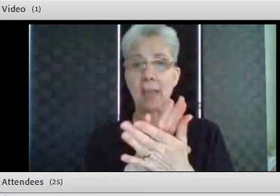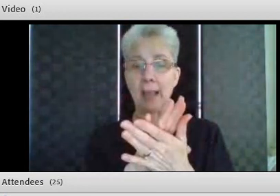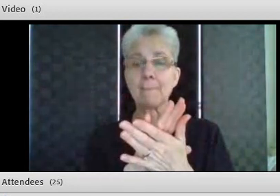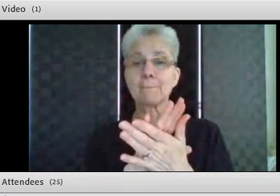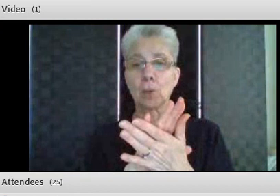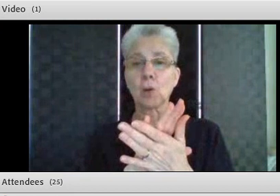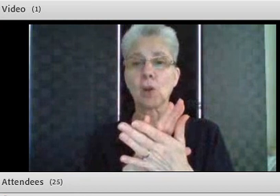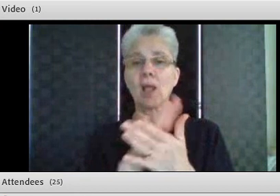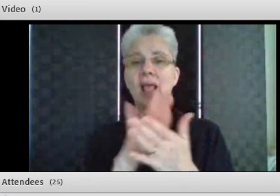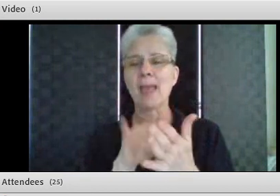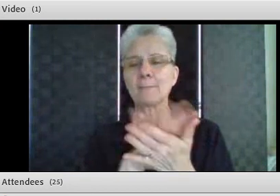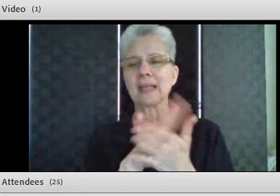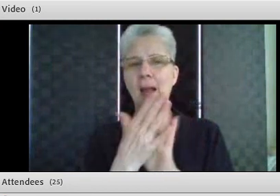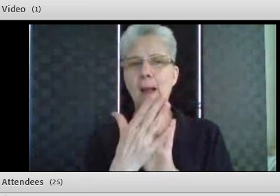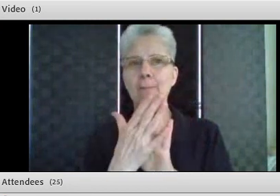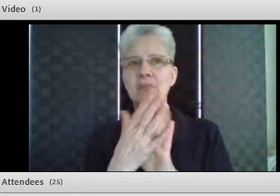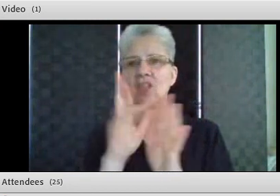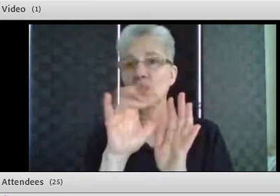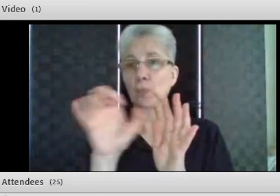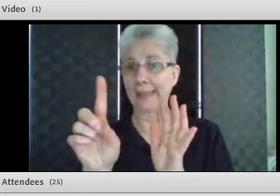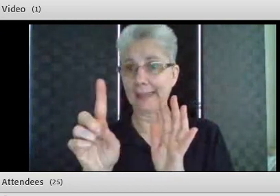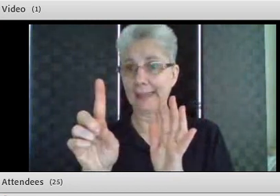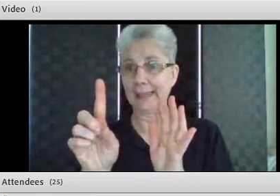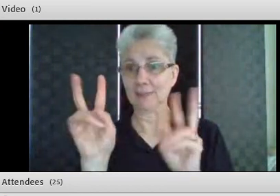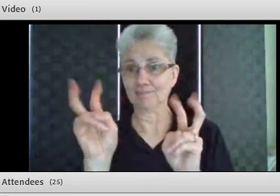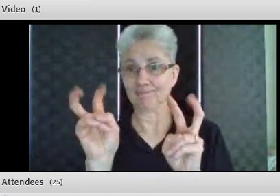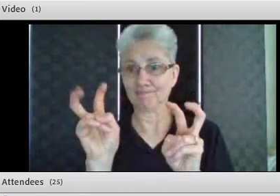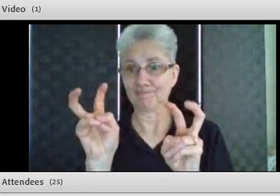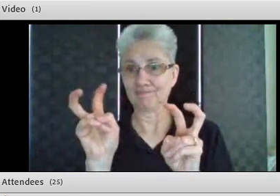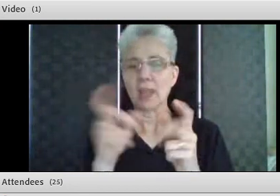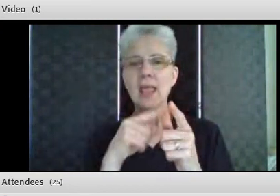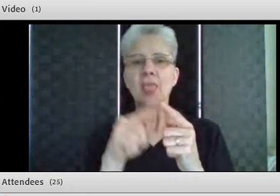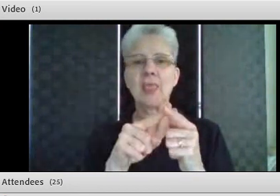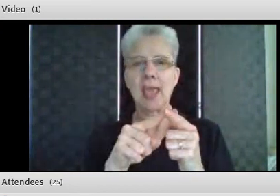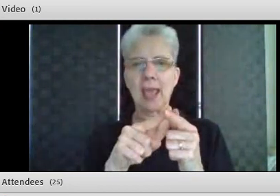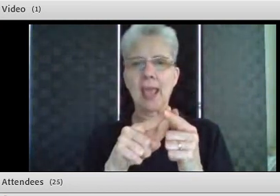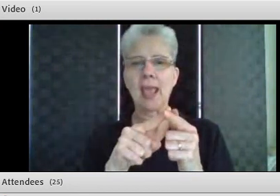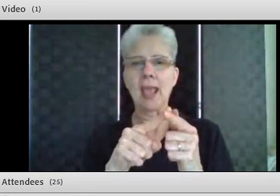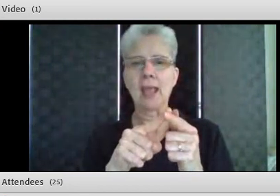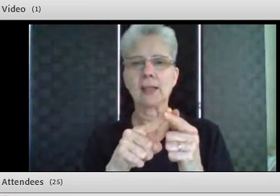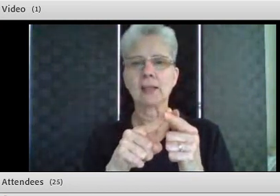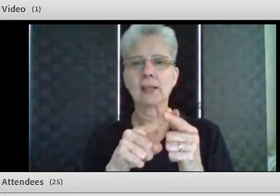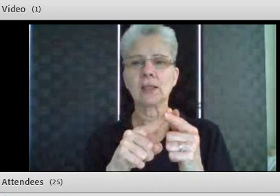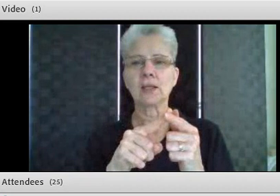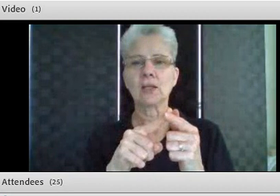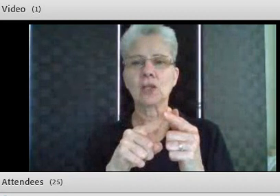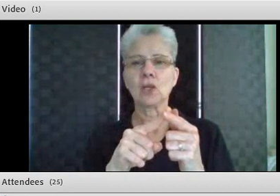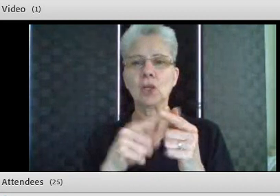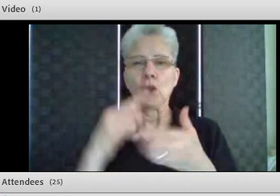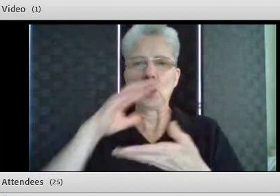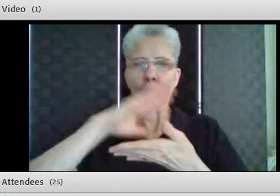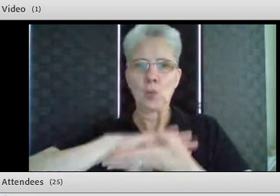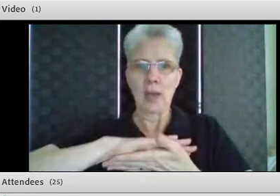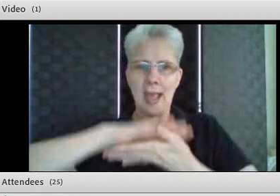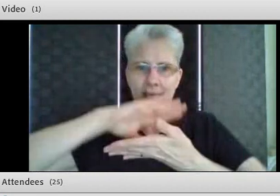You put them together. You take a piece of paper, which kind of becomes the reed,